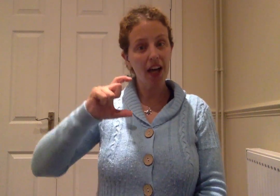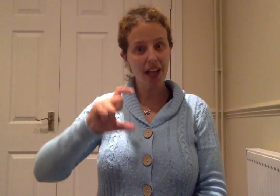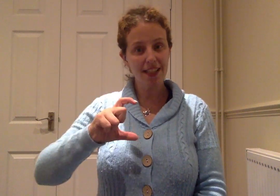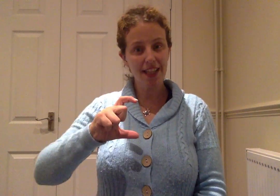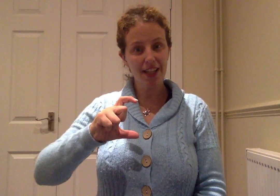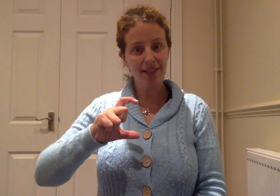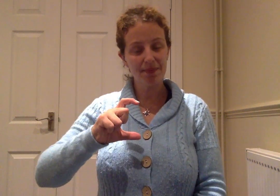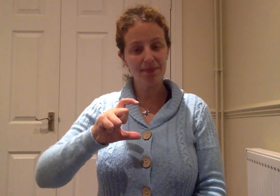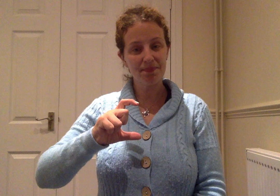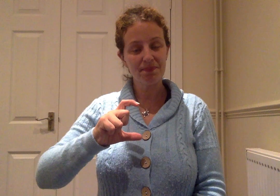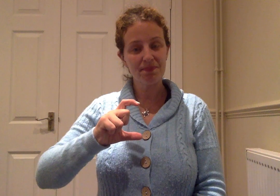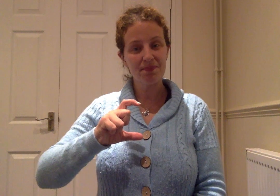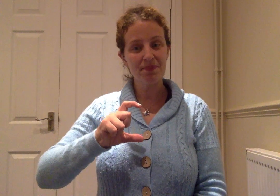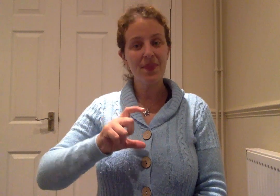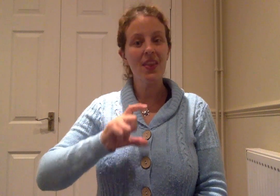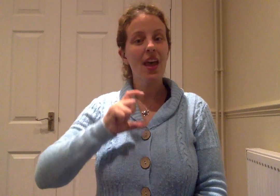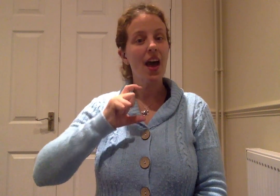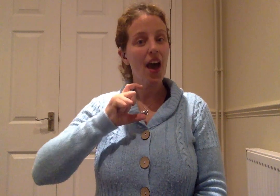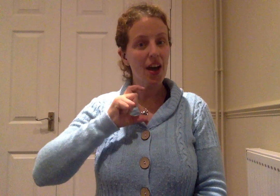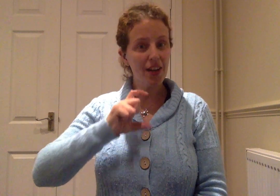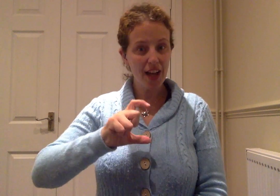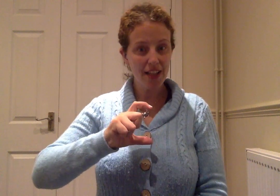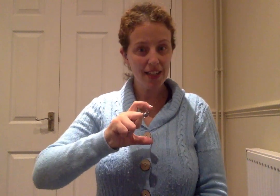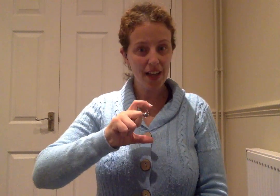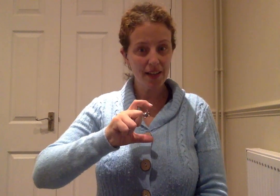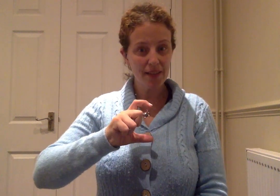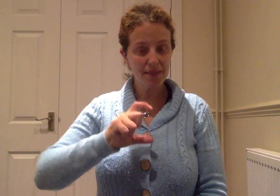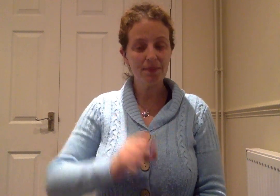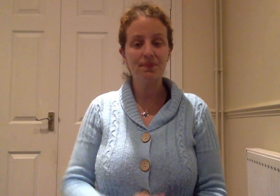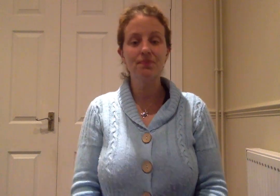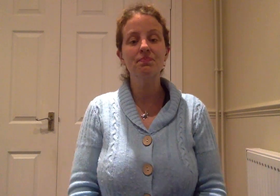Cousin